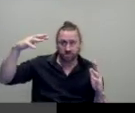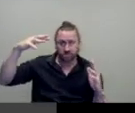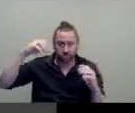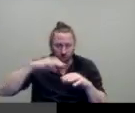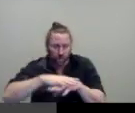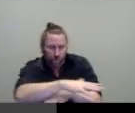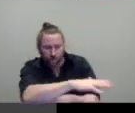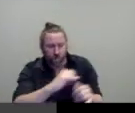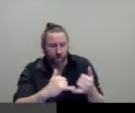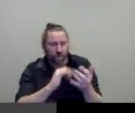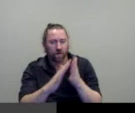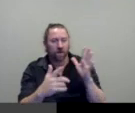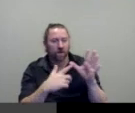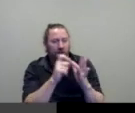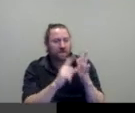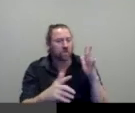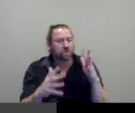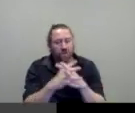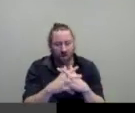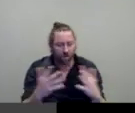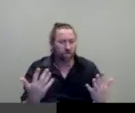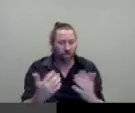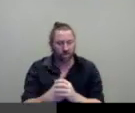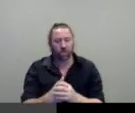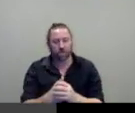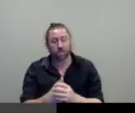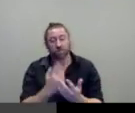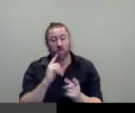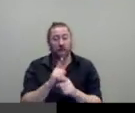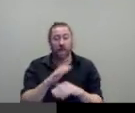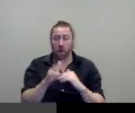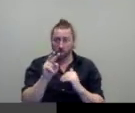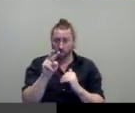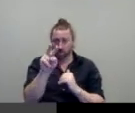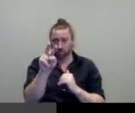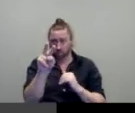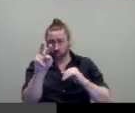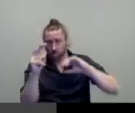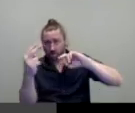we might say that these are works about perception and motion they make us look